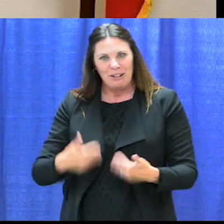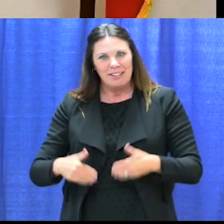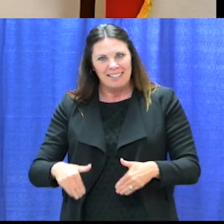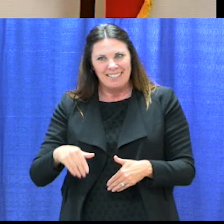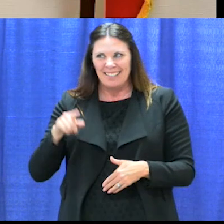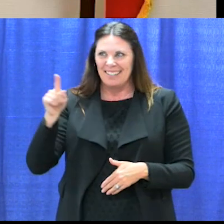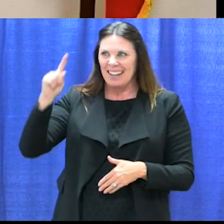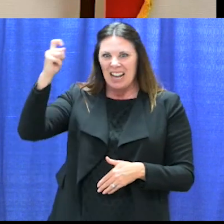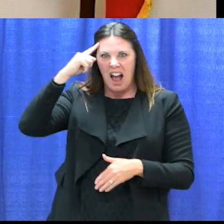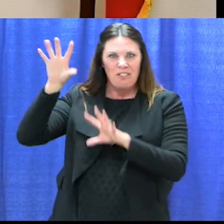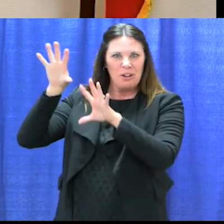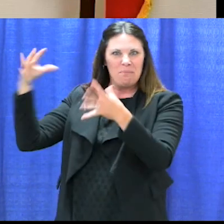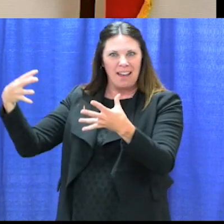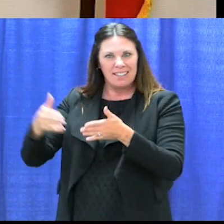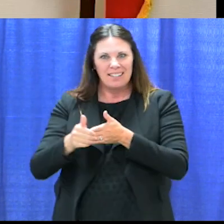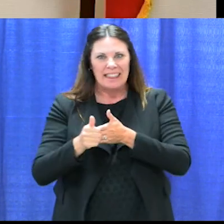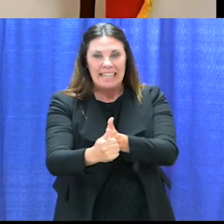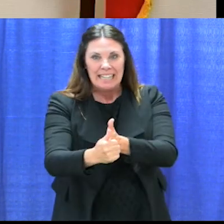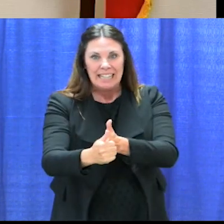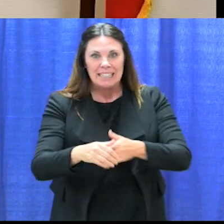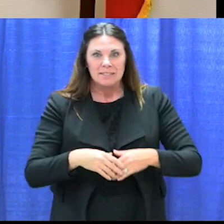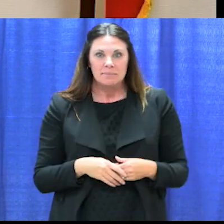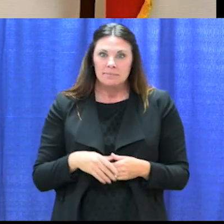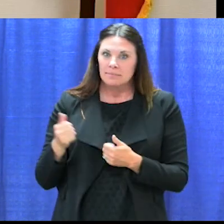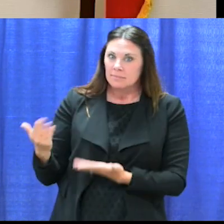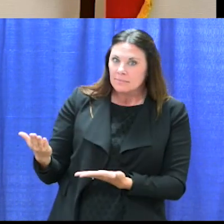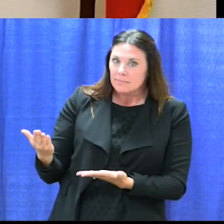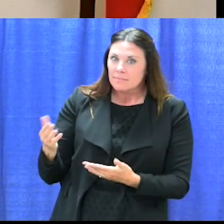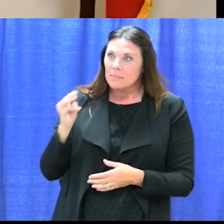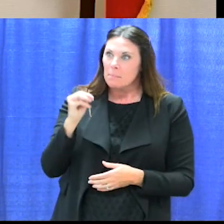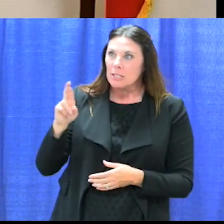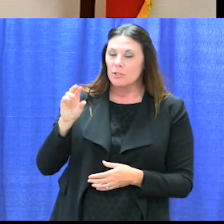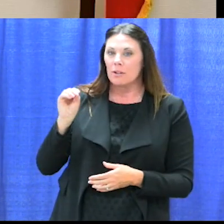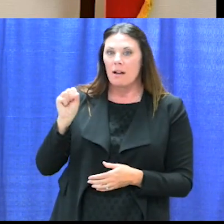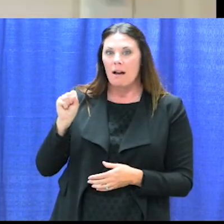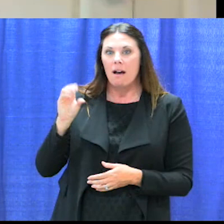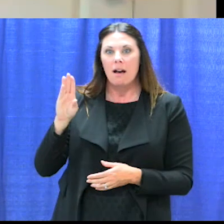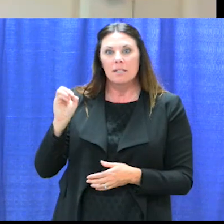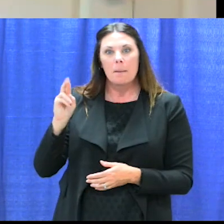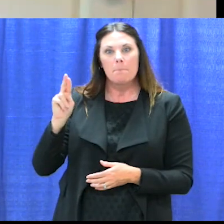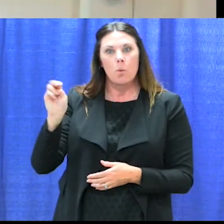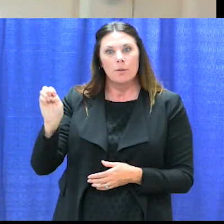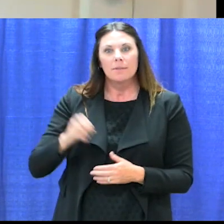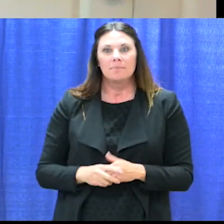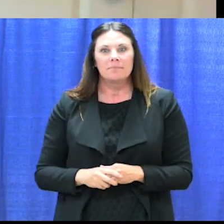We'd like to hear from you Mr. Osborn thank you for being available. [CPUC’s Rob Osborn speaking] Thank You Superintendent.